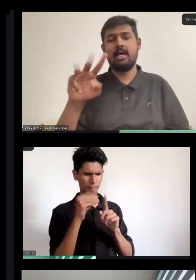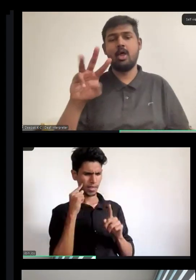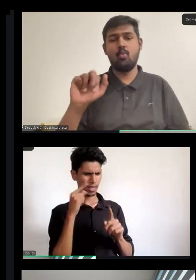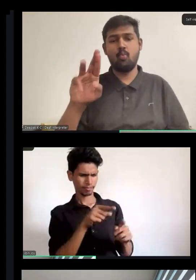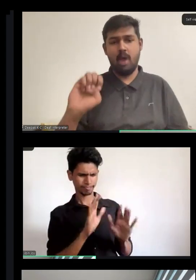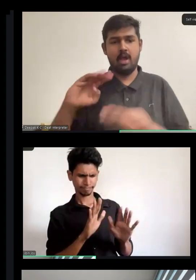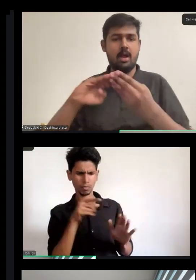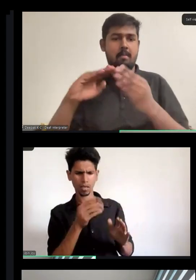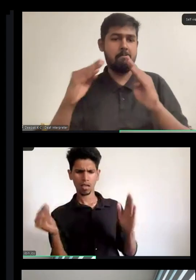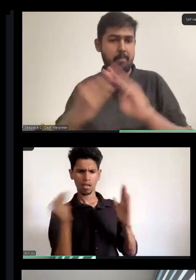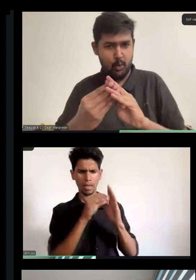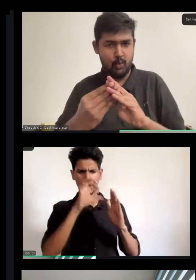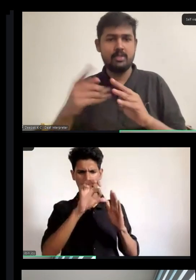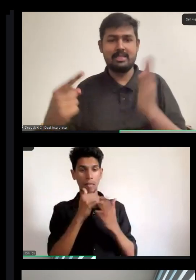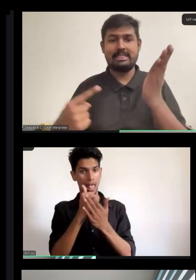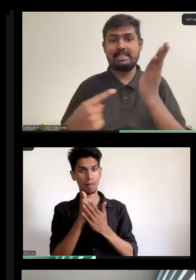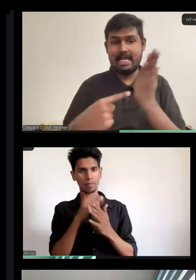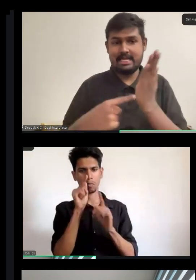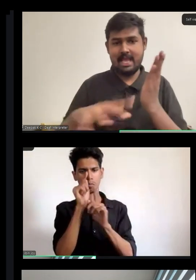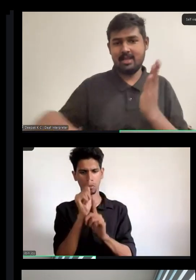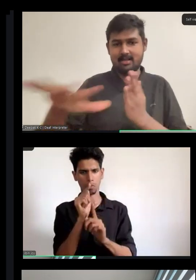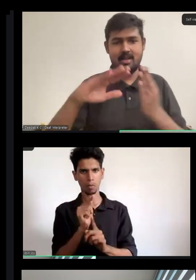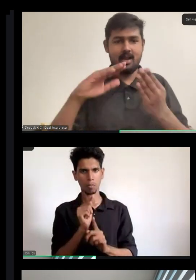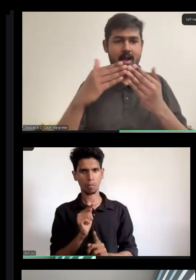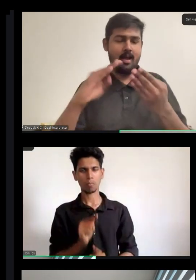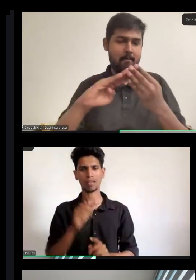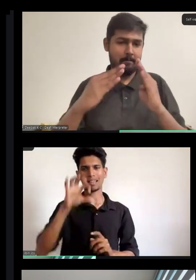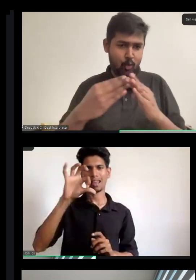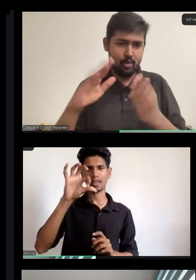Starting with course content, technology, and resources to sustainability.